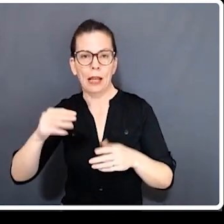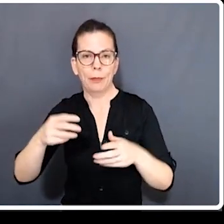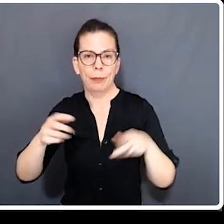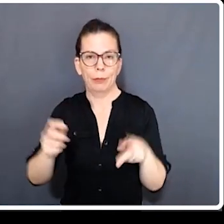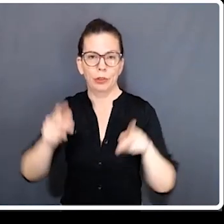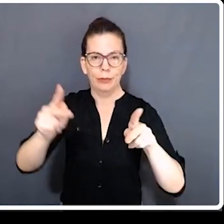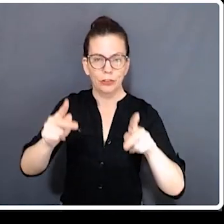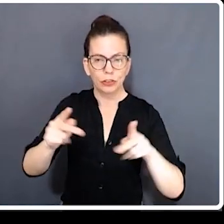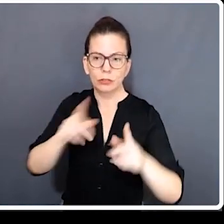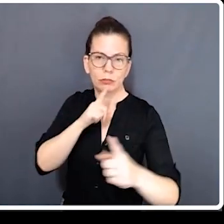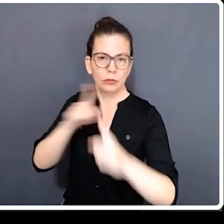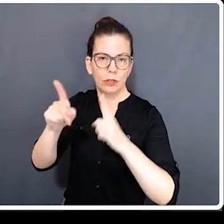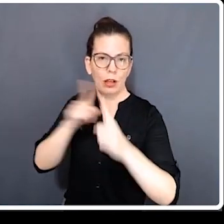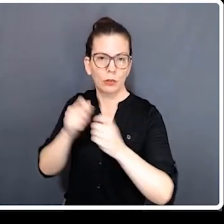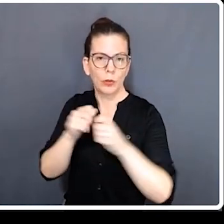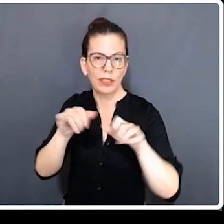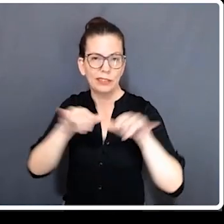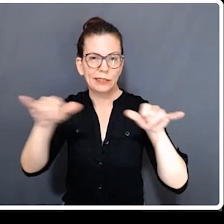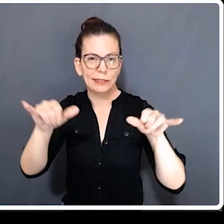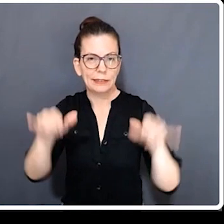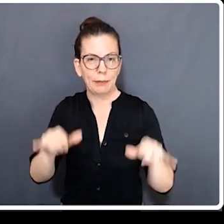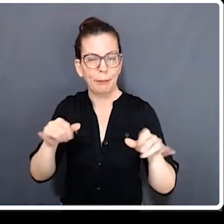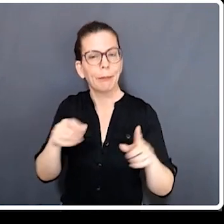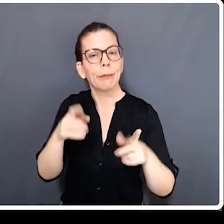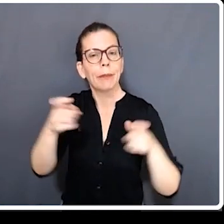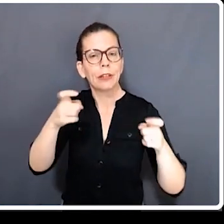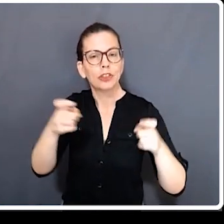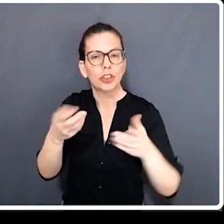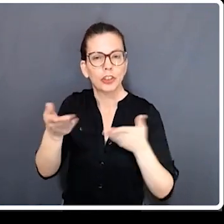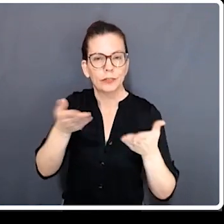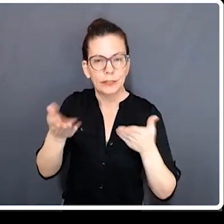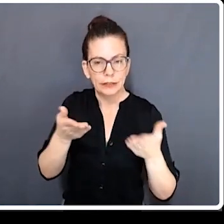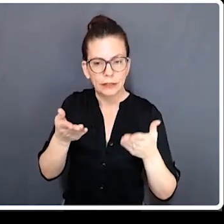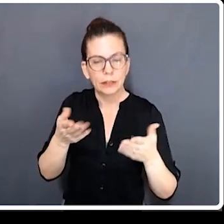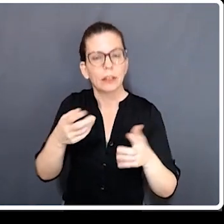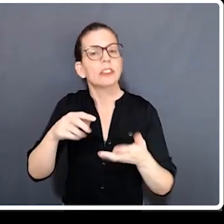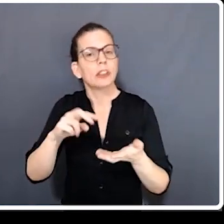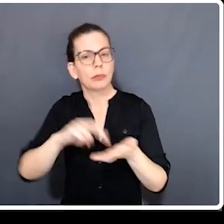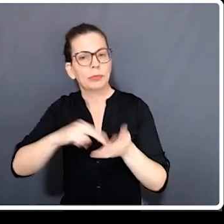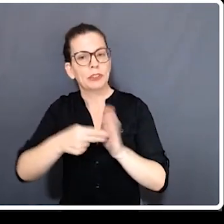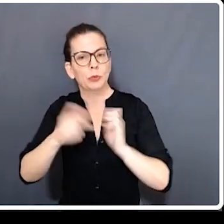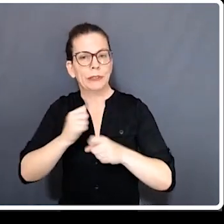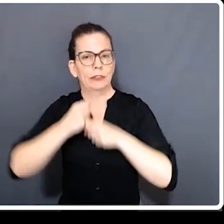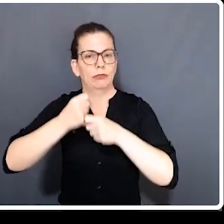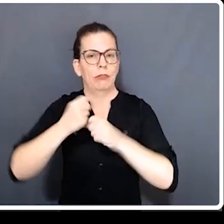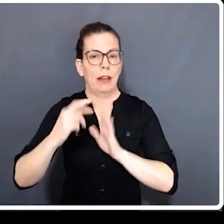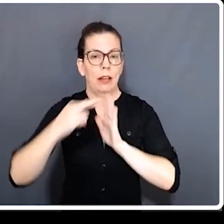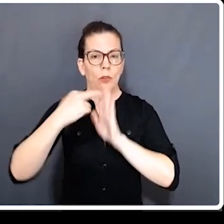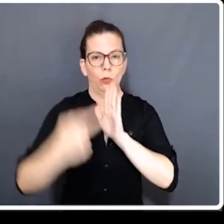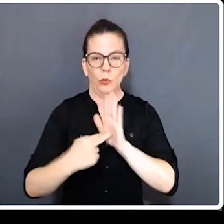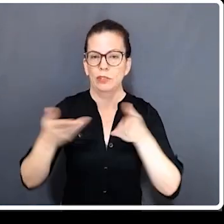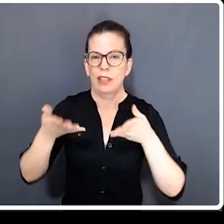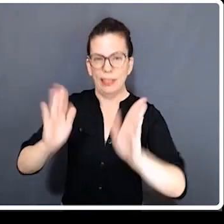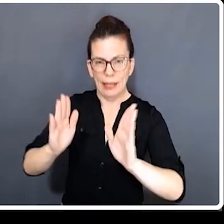to talk back to the systems manager service, and therefore you need to create a role that gives that permission.